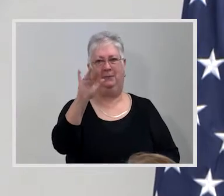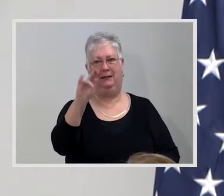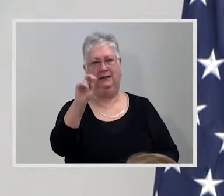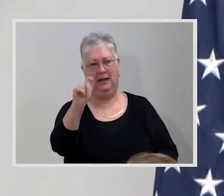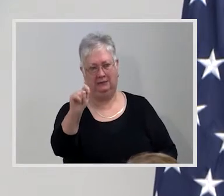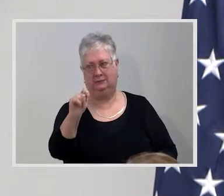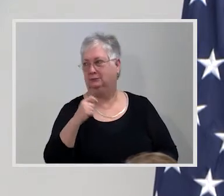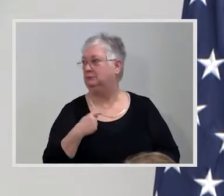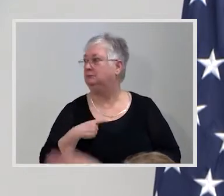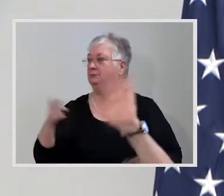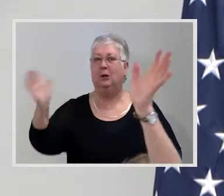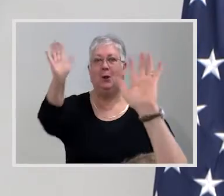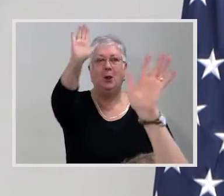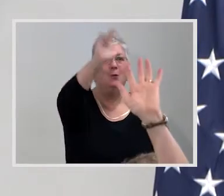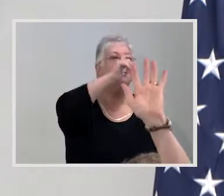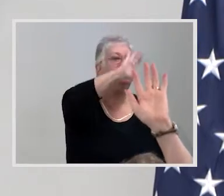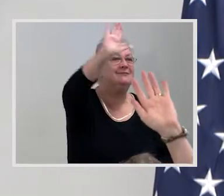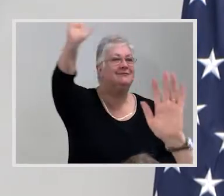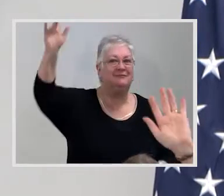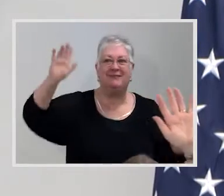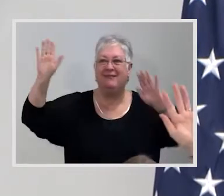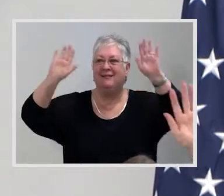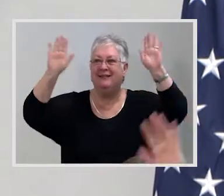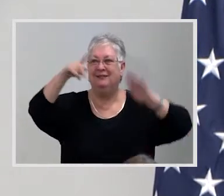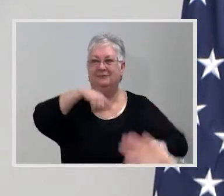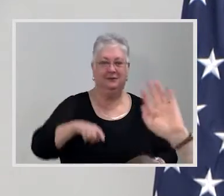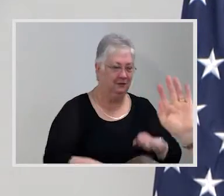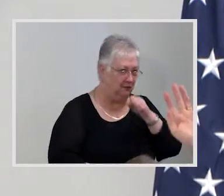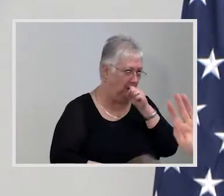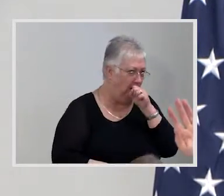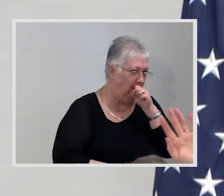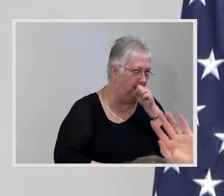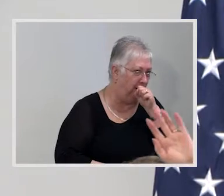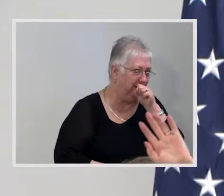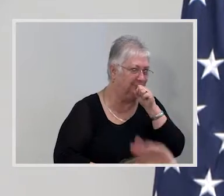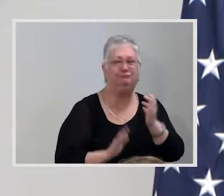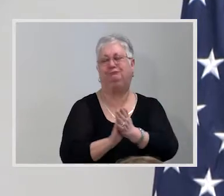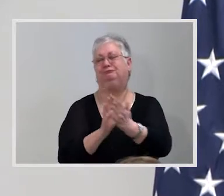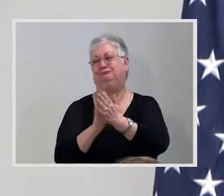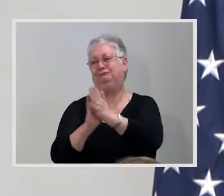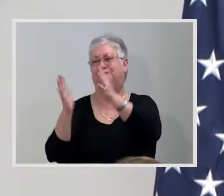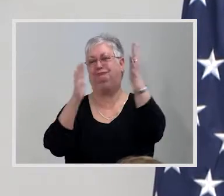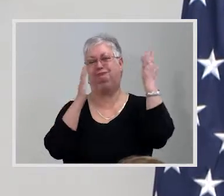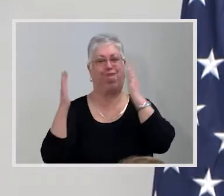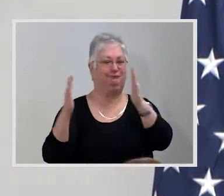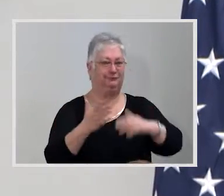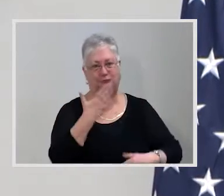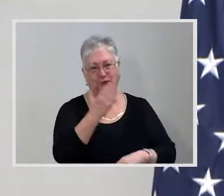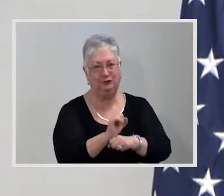GIVE A WAVE SO EVERYBODY CAN SEE YOU AND GIVE THEM A BIG ROUND OF APPLAUSE FOR ALL THE WORK THAT THEY DO.